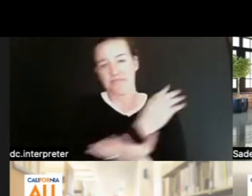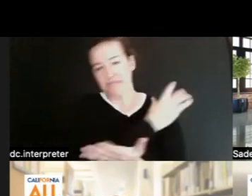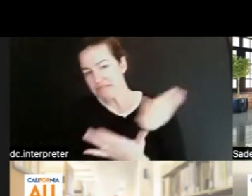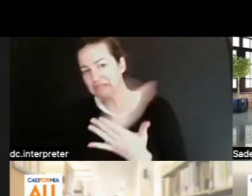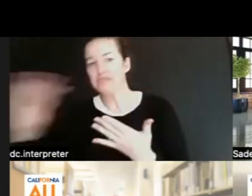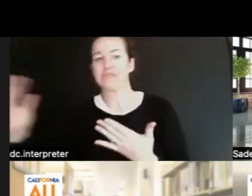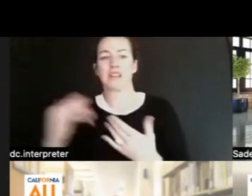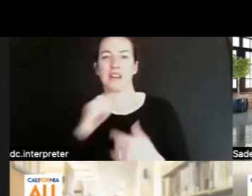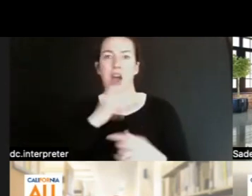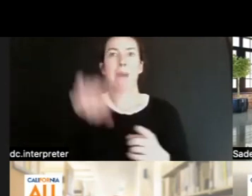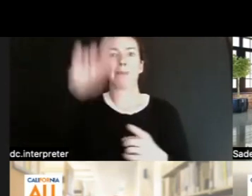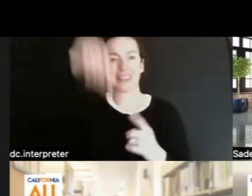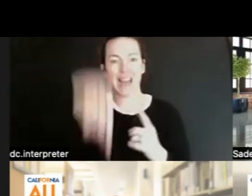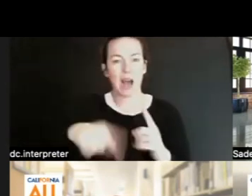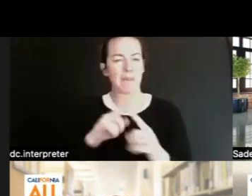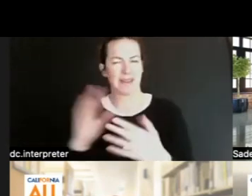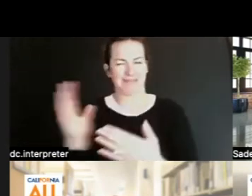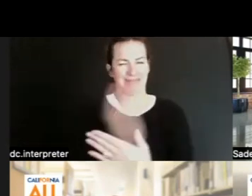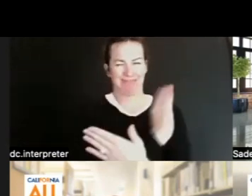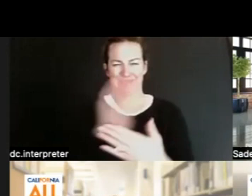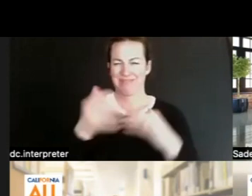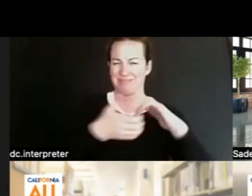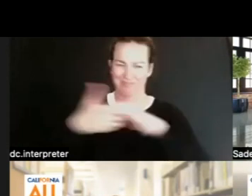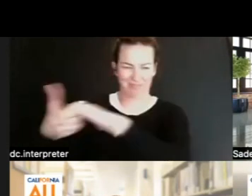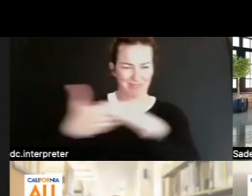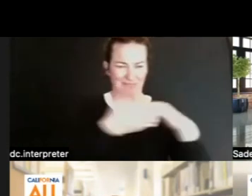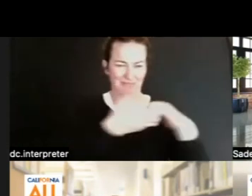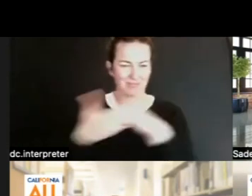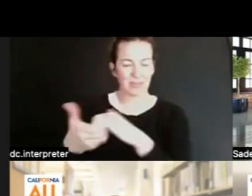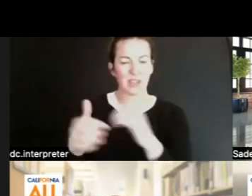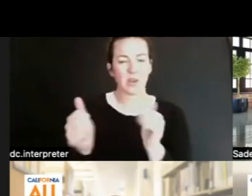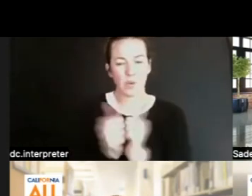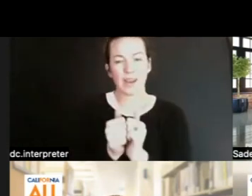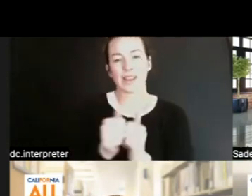say up or down, it's about us being in partnership with the community based organizations, it's that